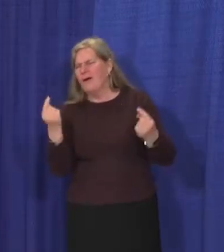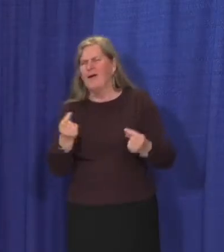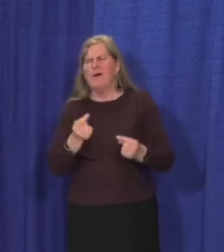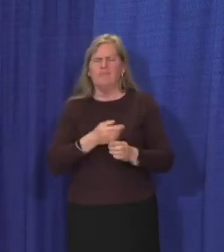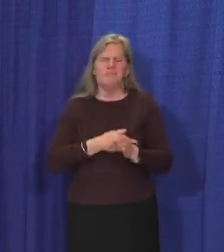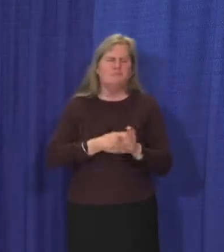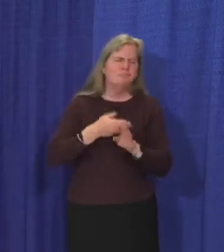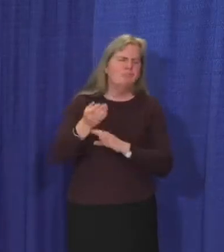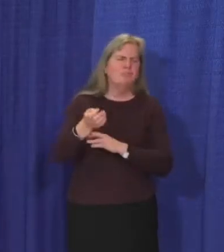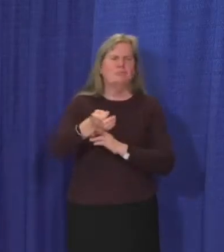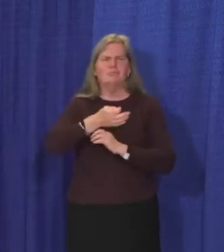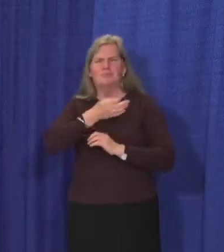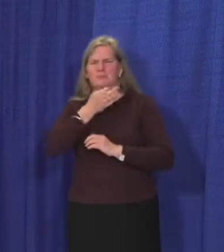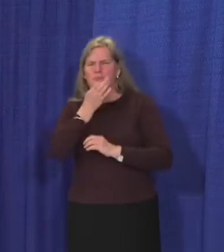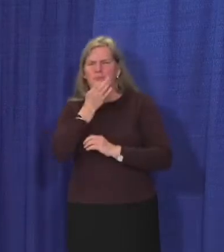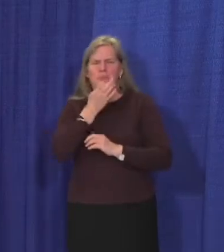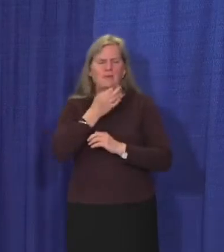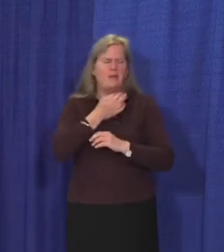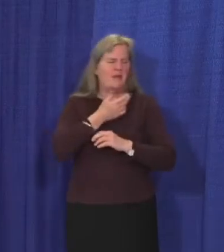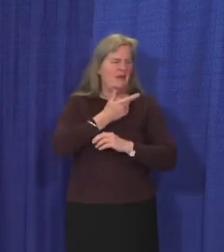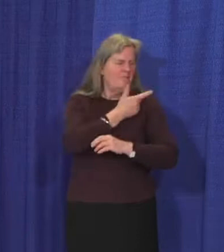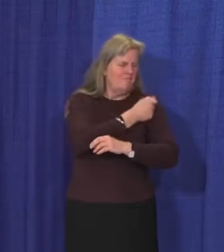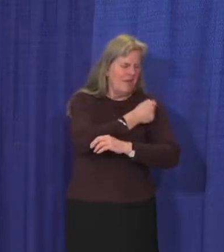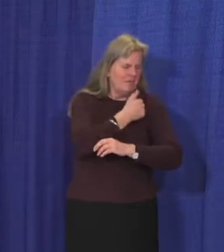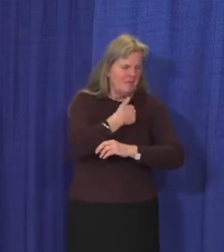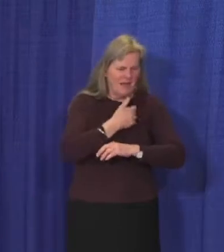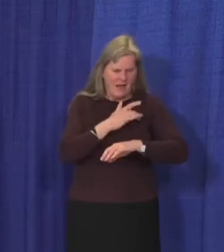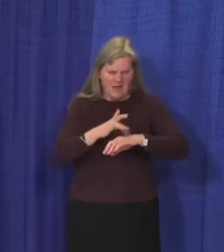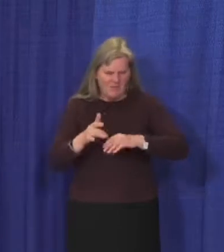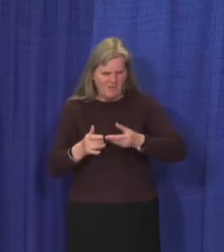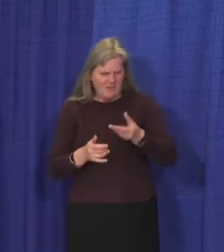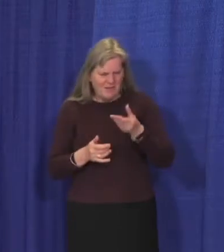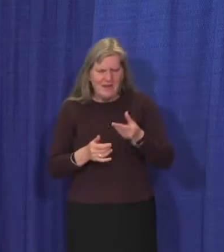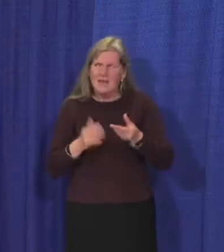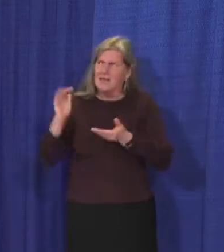professionalism, to use the vaccine sought we were granted